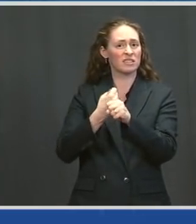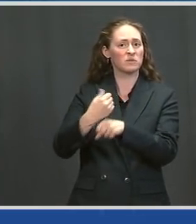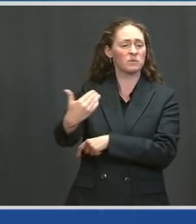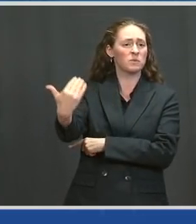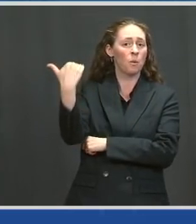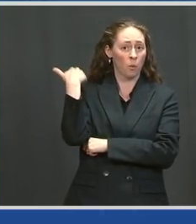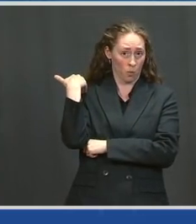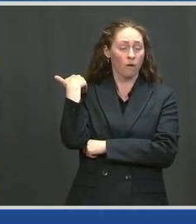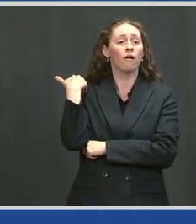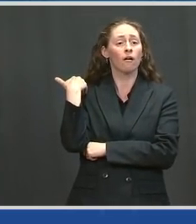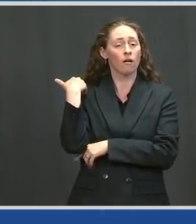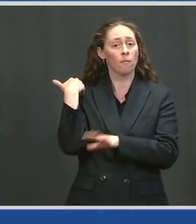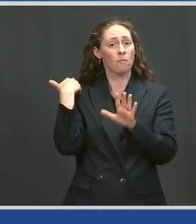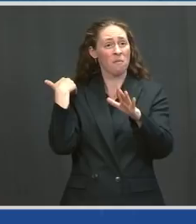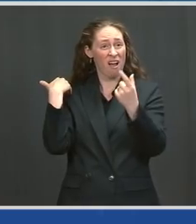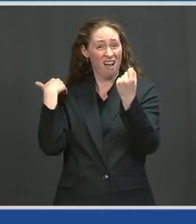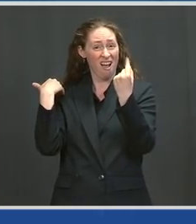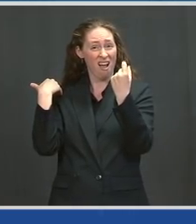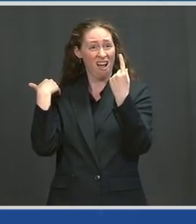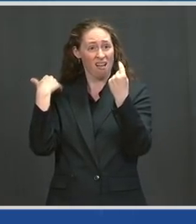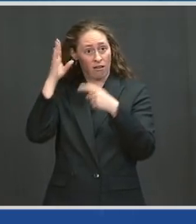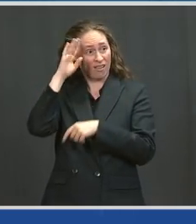President in 100 years ever to come to Tulsa.